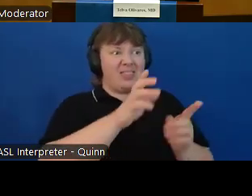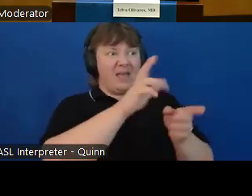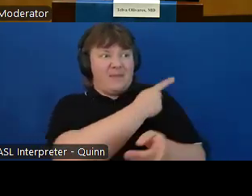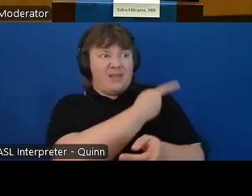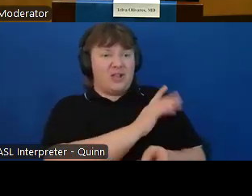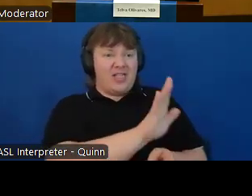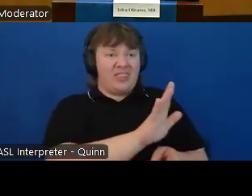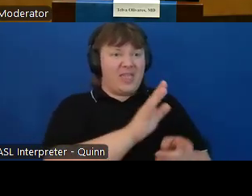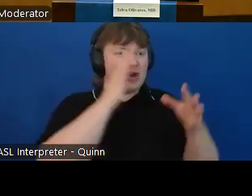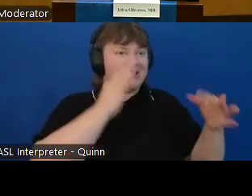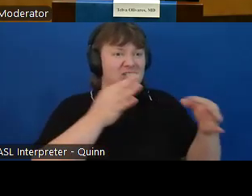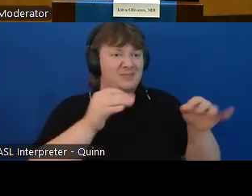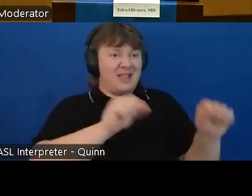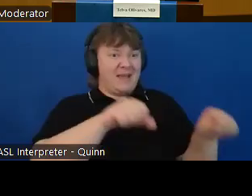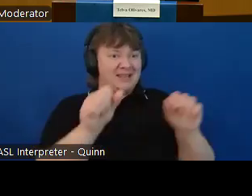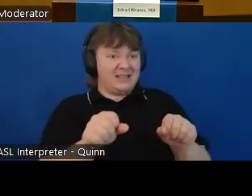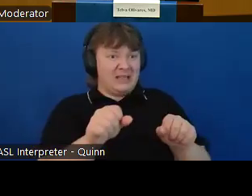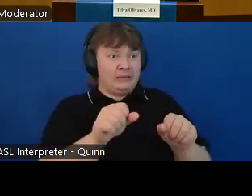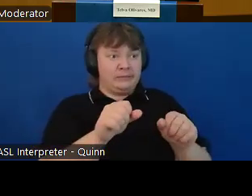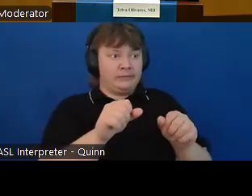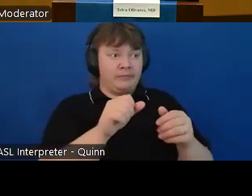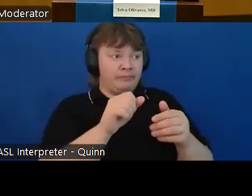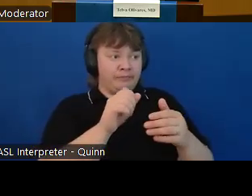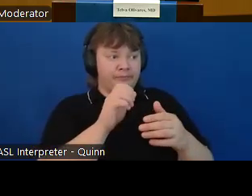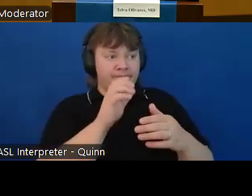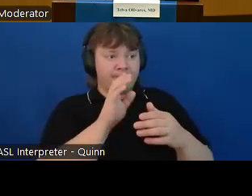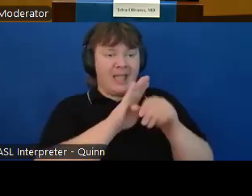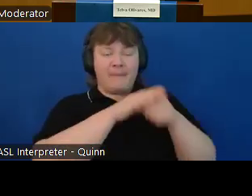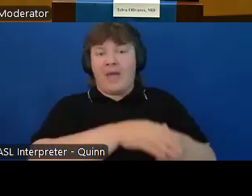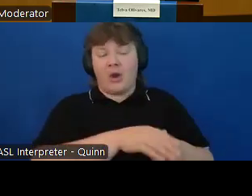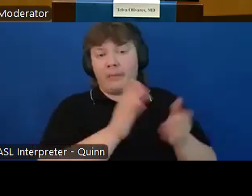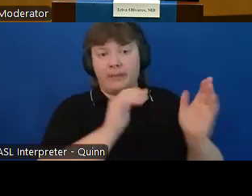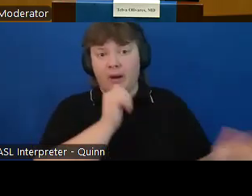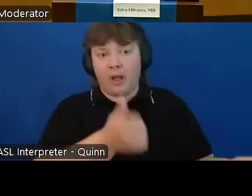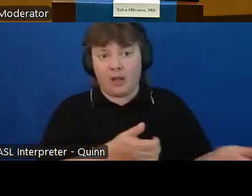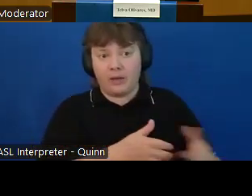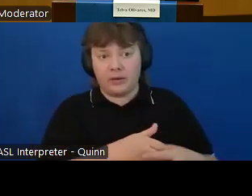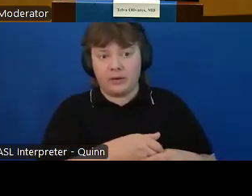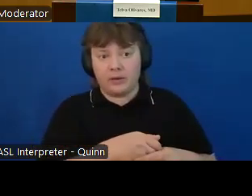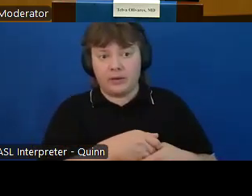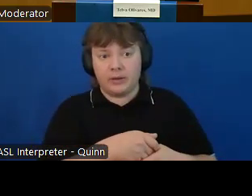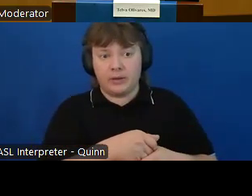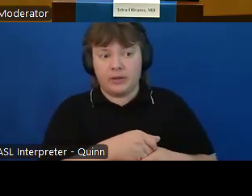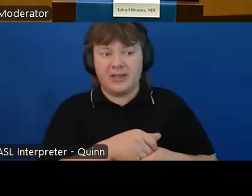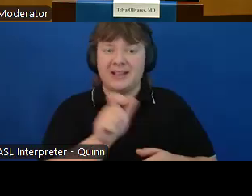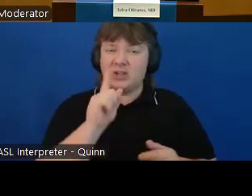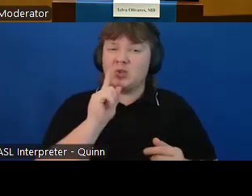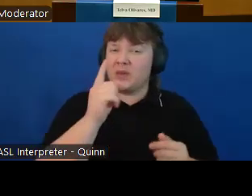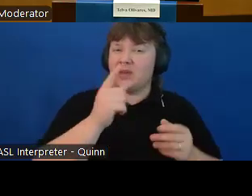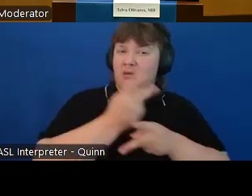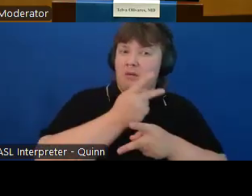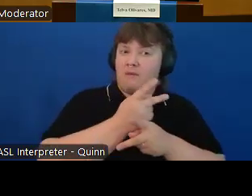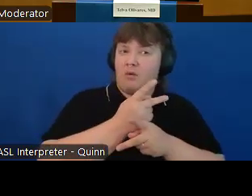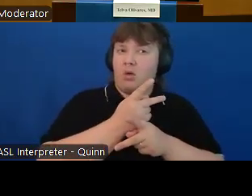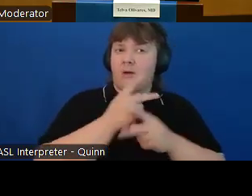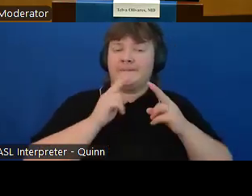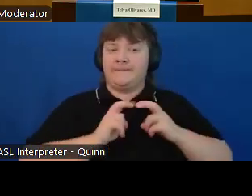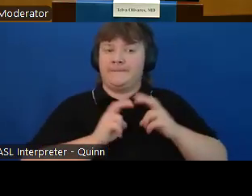a lot going on here. Uh I think uh we need to be very careful, very aware of our own biases,